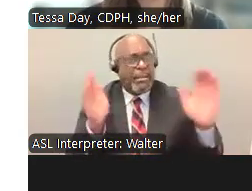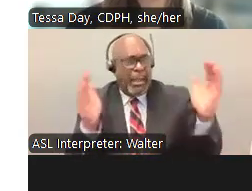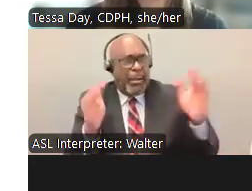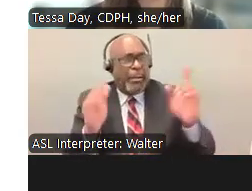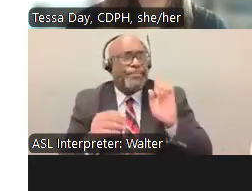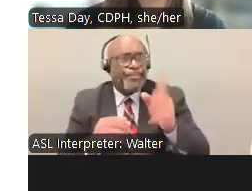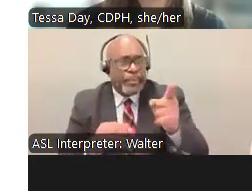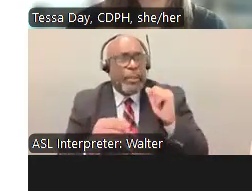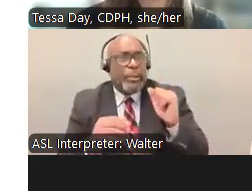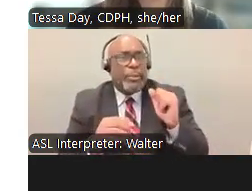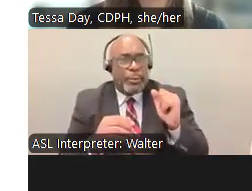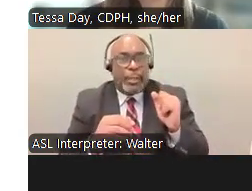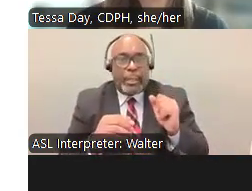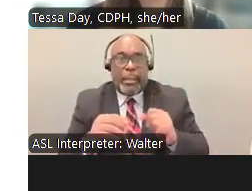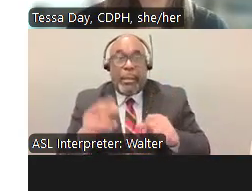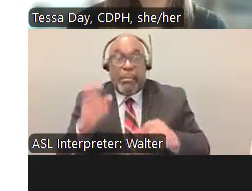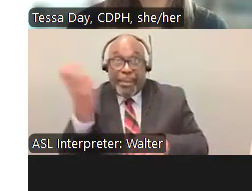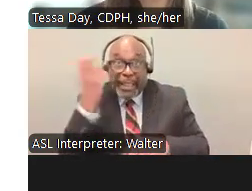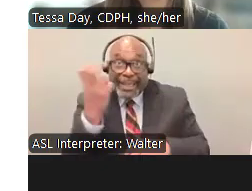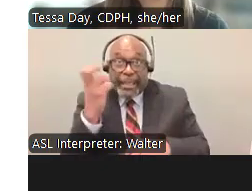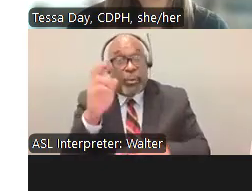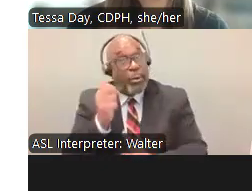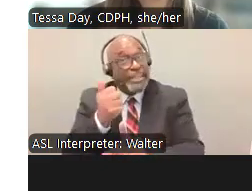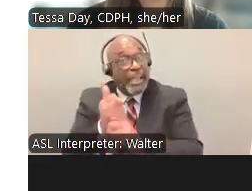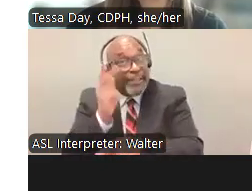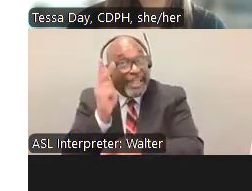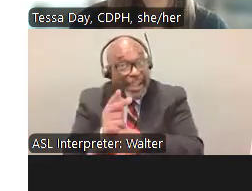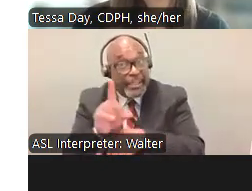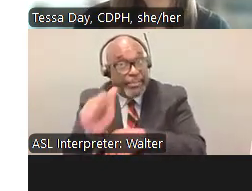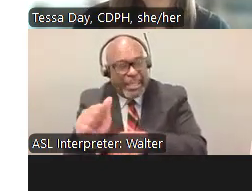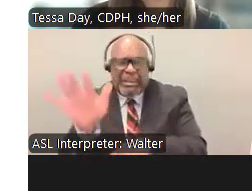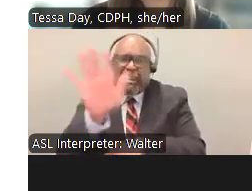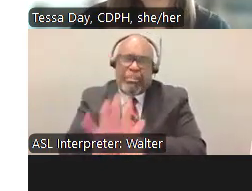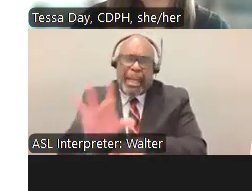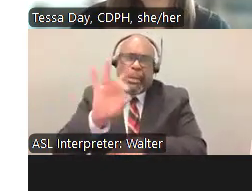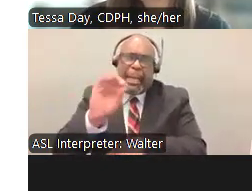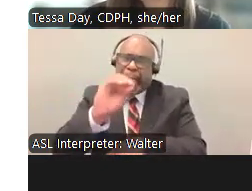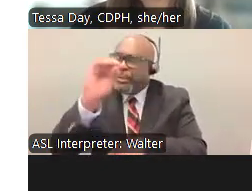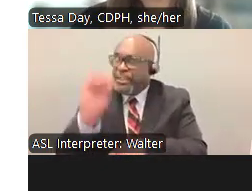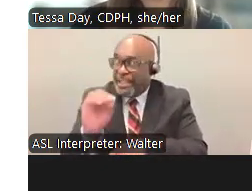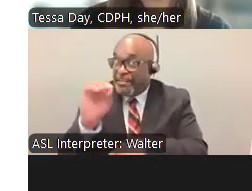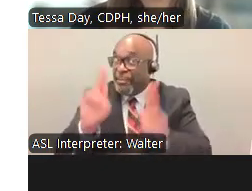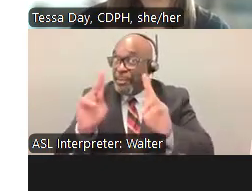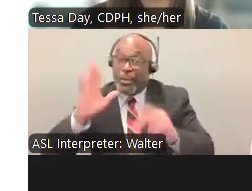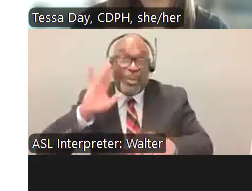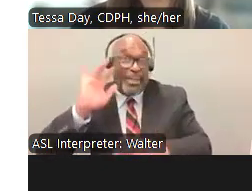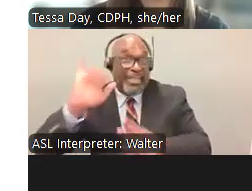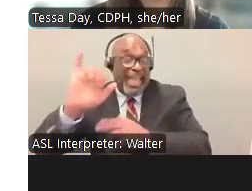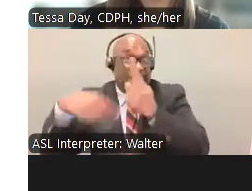13:26:09 compare that to the mobility or 13:26:10 self-care disabilities 13:26:13 where about 80% of people with those 13:26:14 disability types are over the